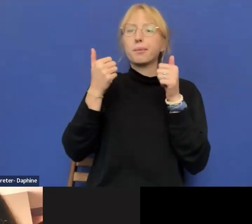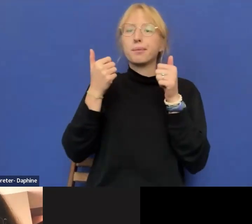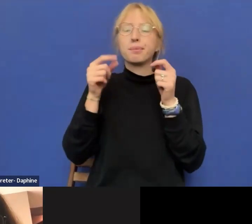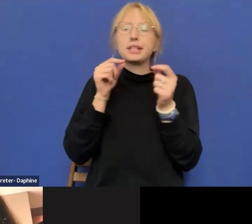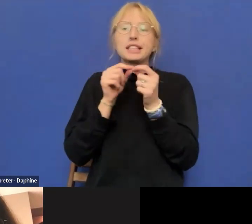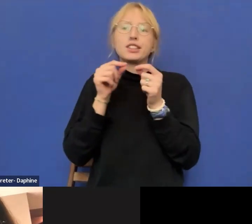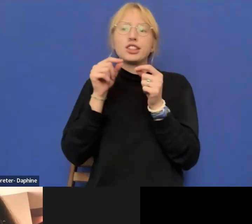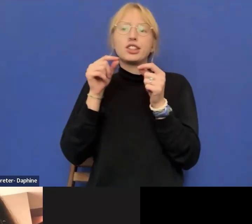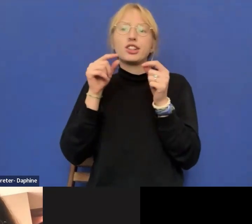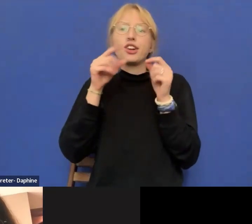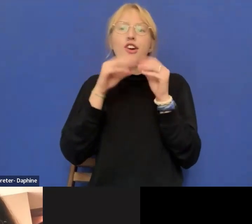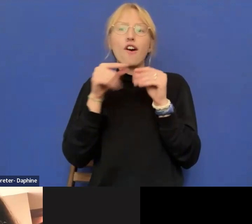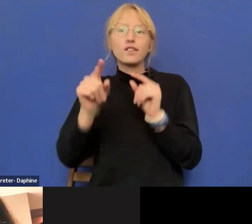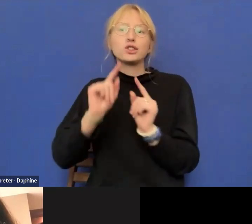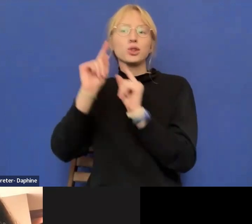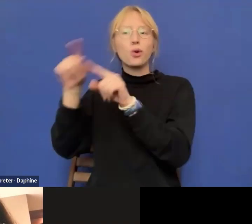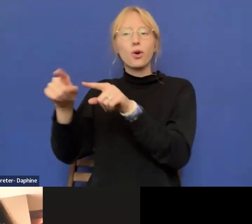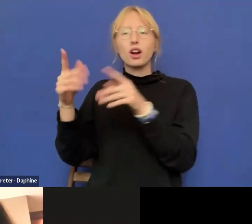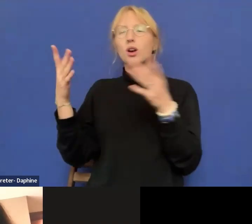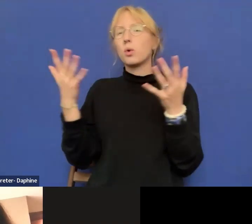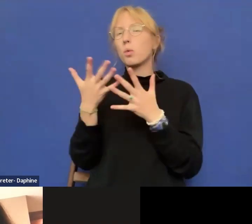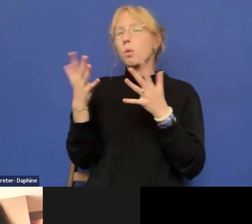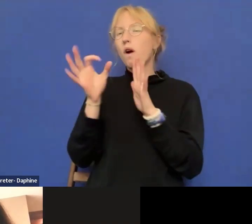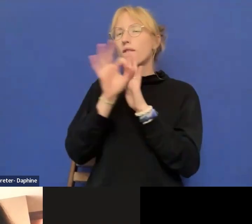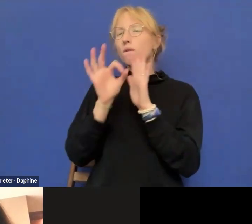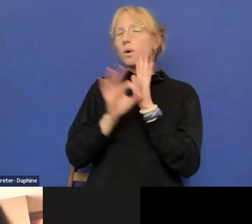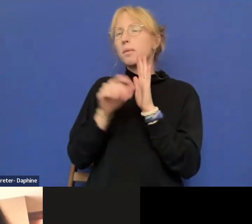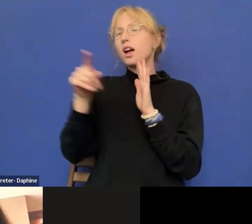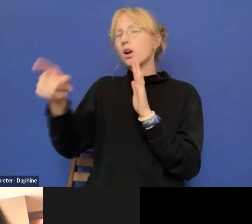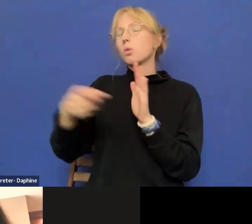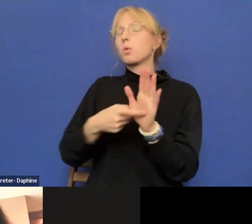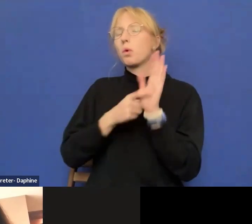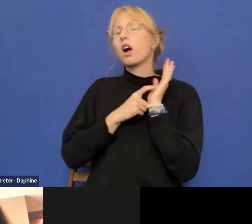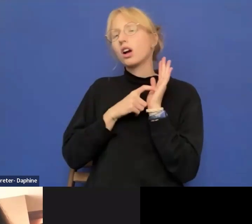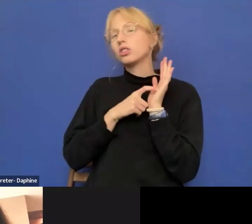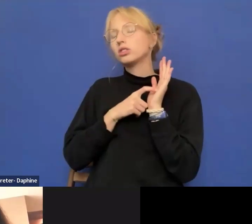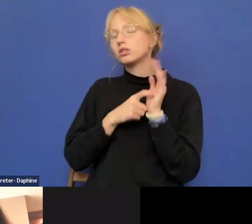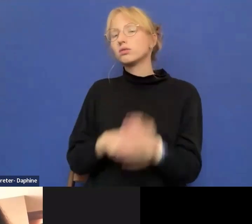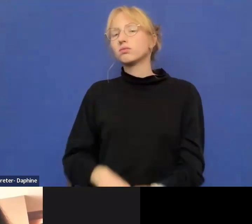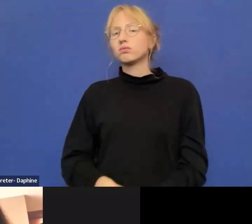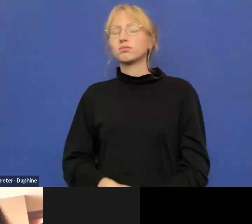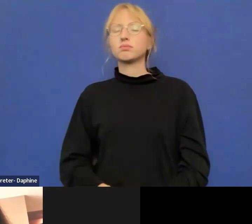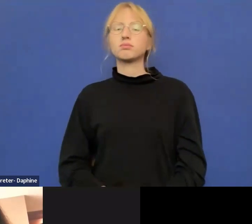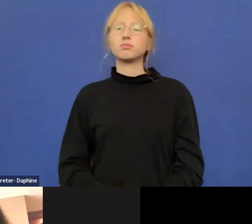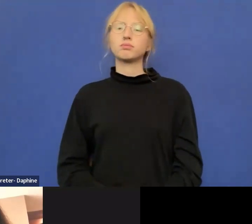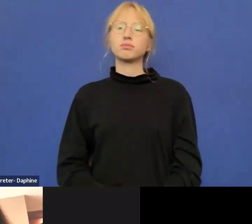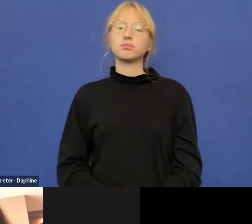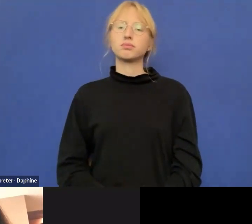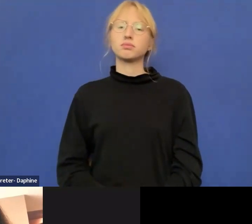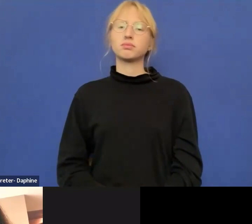format do they require? >>Tara King: So how to structure